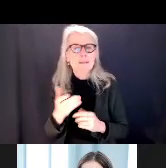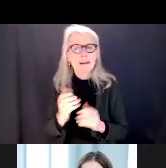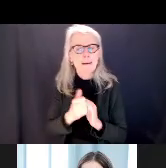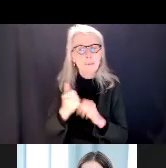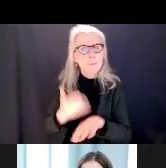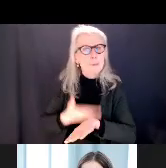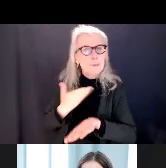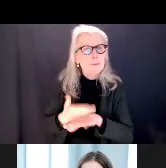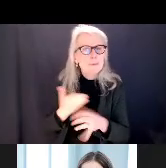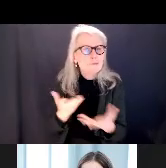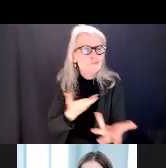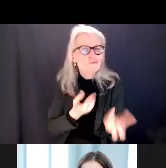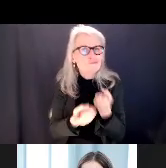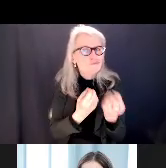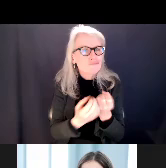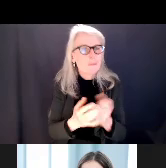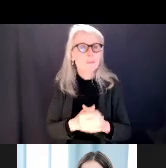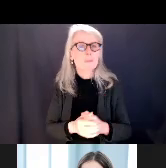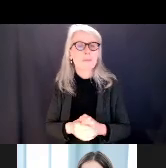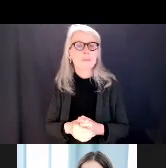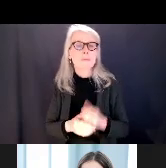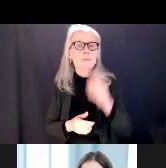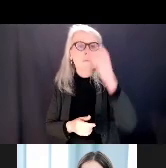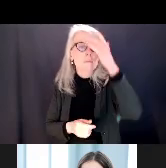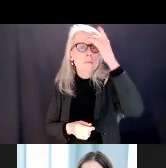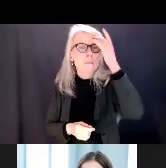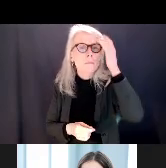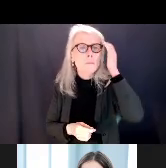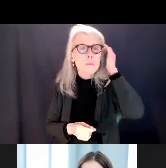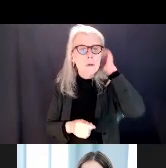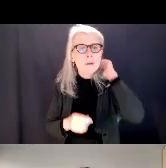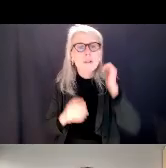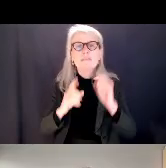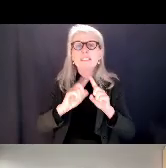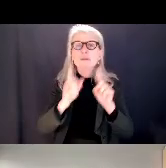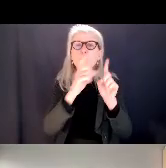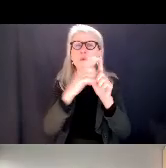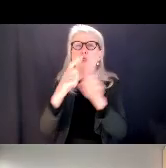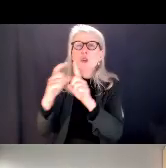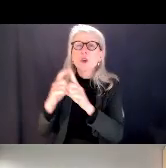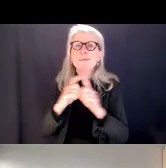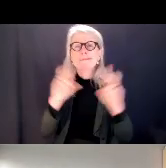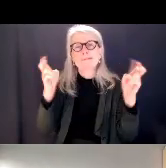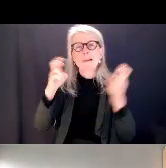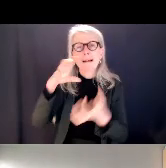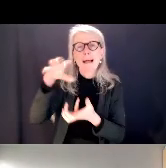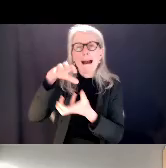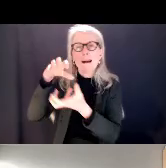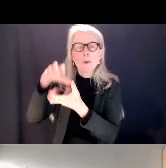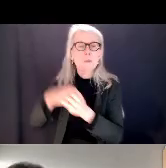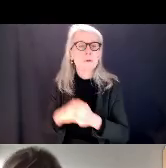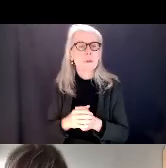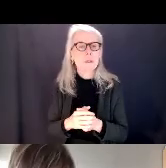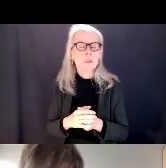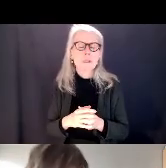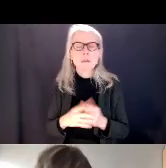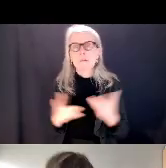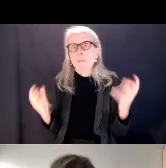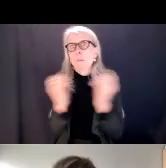a a thought cloud where they said the biggest um comment was they wanted more clinicians,